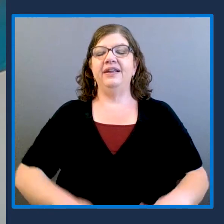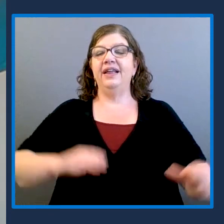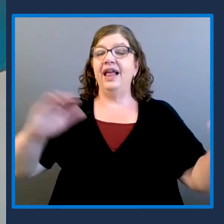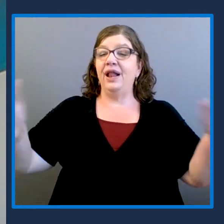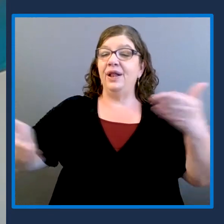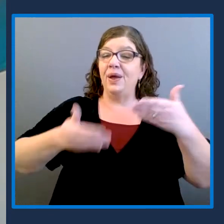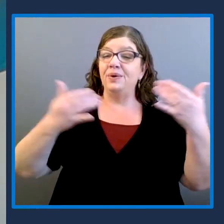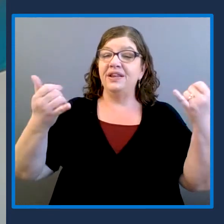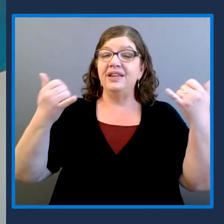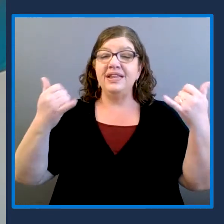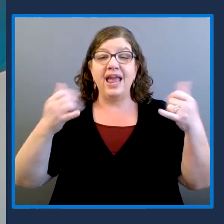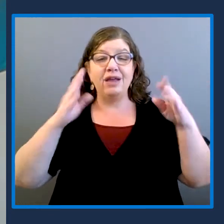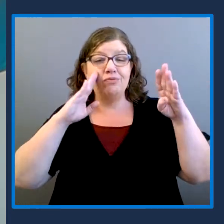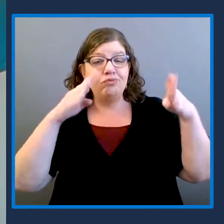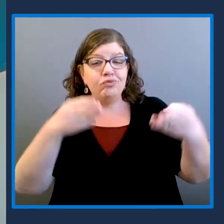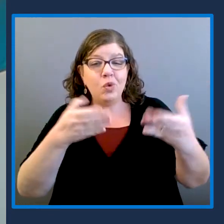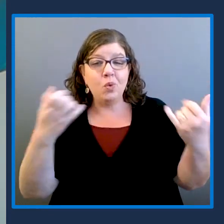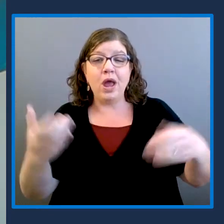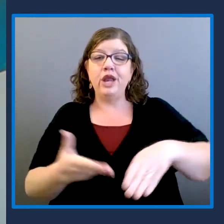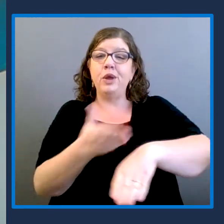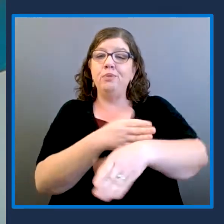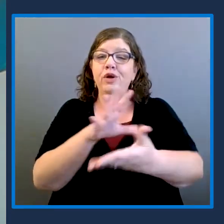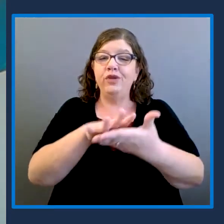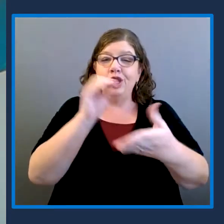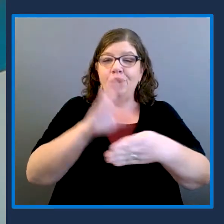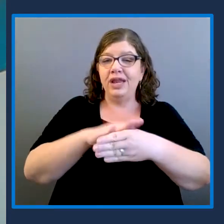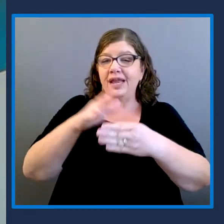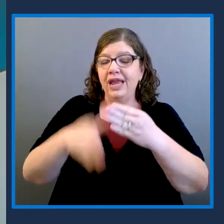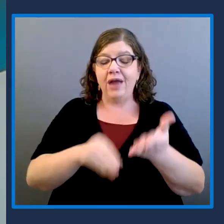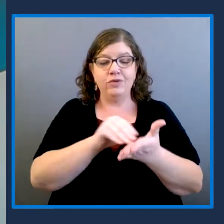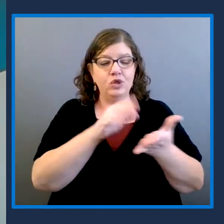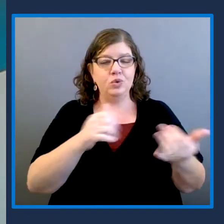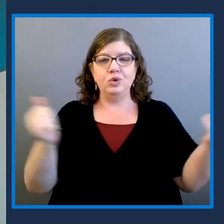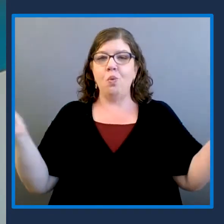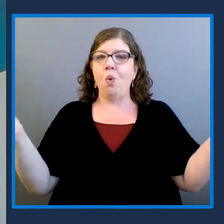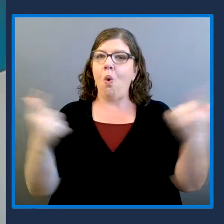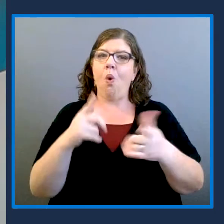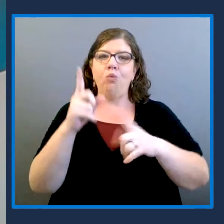welcome everyone today we're going to be covering improving learning outcomes for students of all